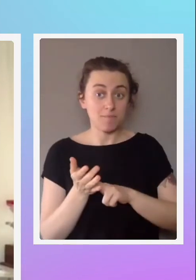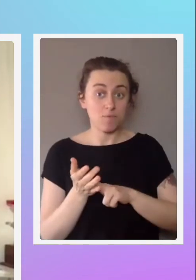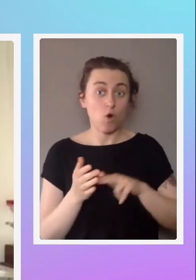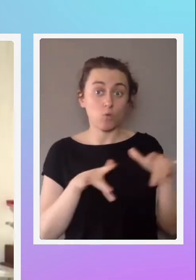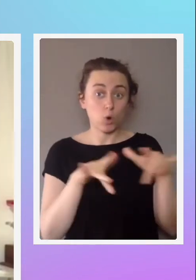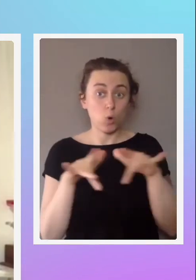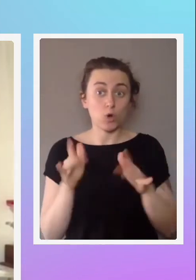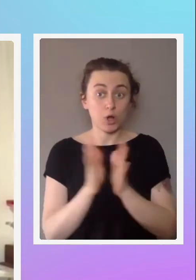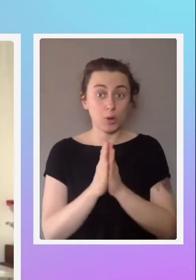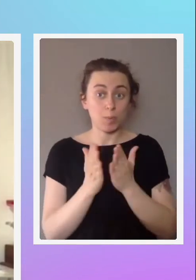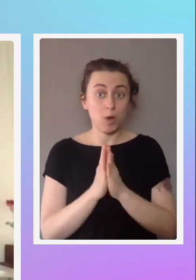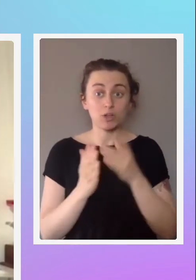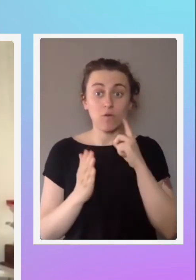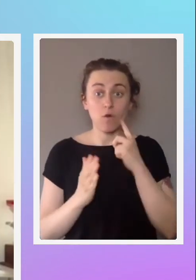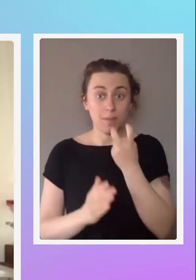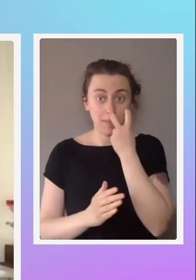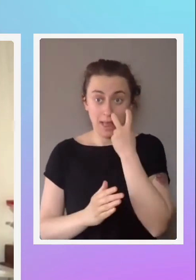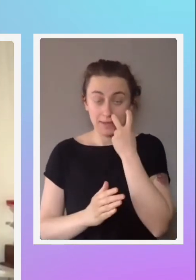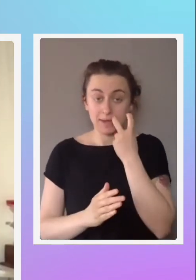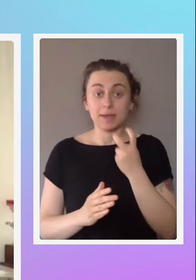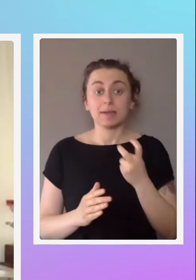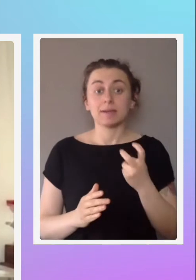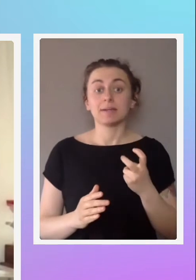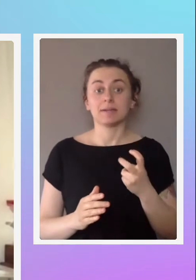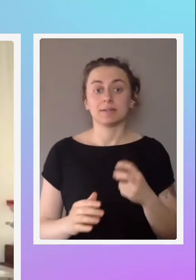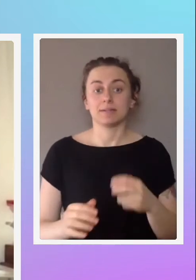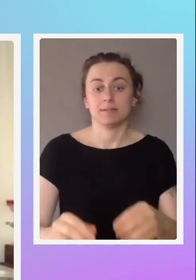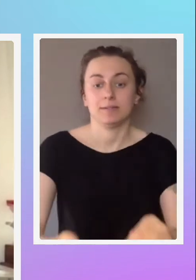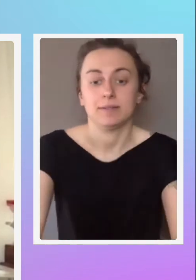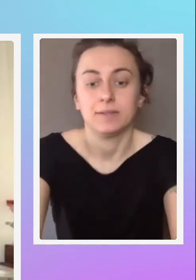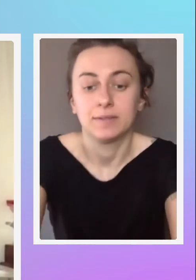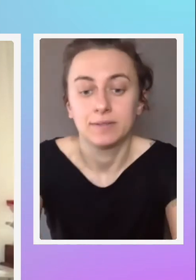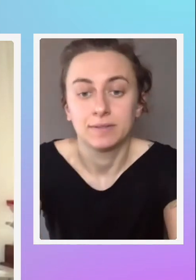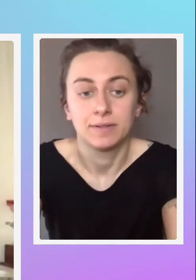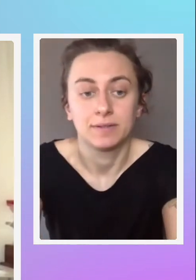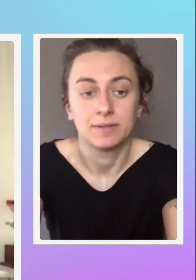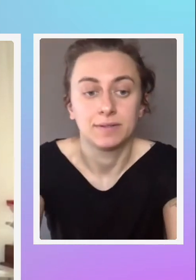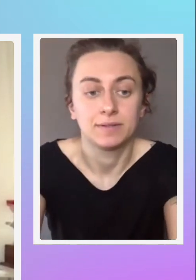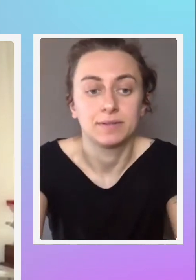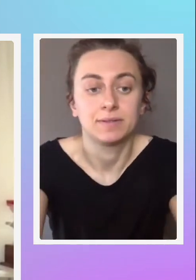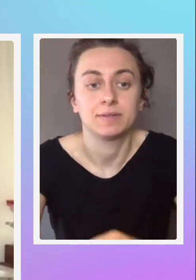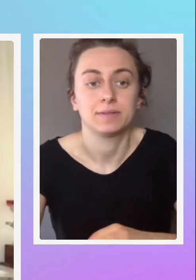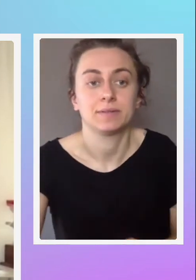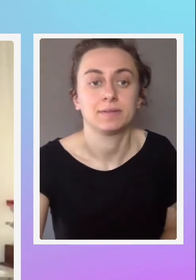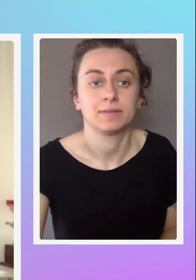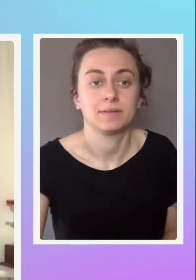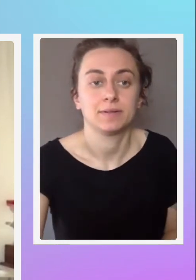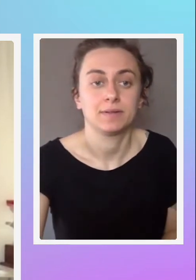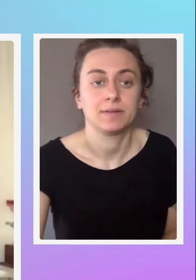what's your name and address and phone number? And then they say, "now you're blind, aren't you?" And she says, "no, I'm deaf."